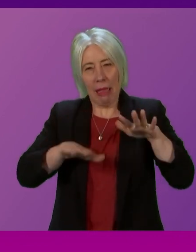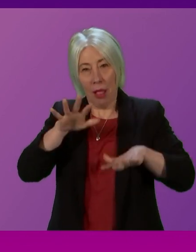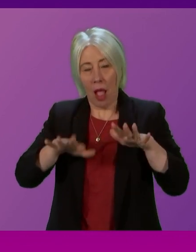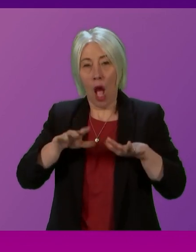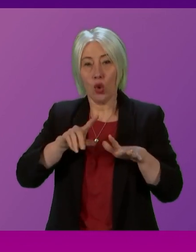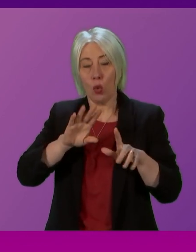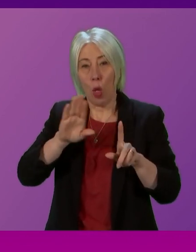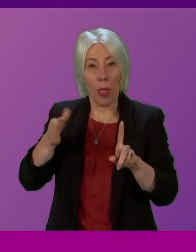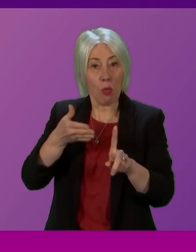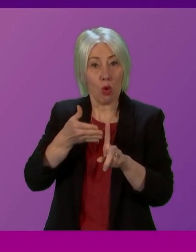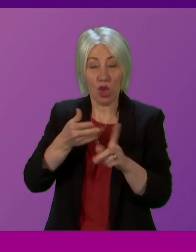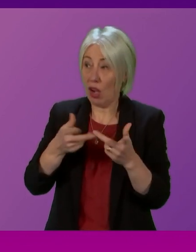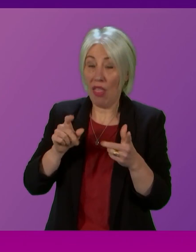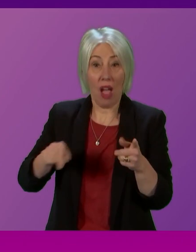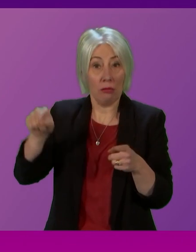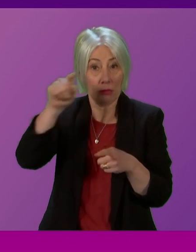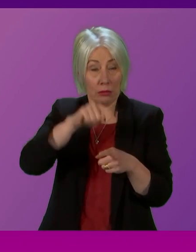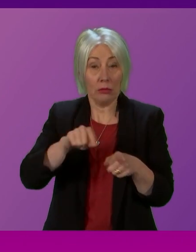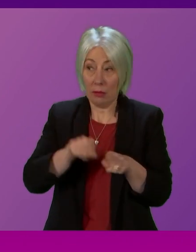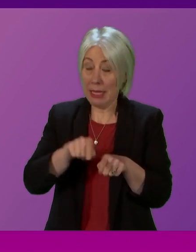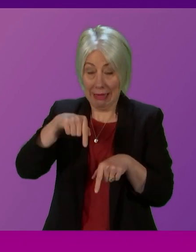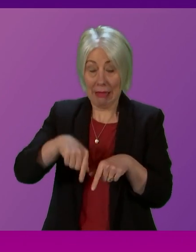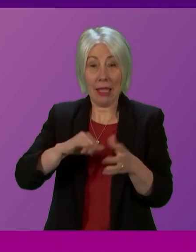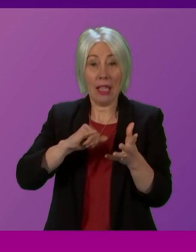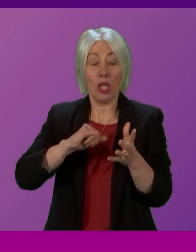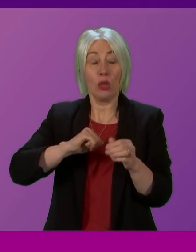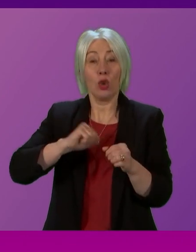taken in other jurisdictions, has been in place in the Scottish Prison Service since